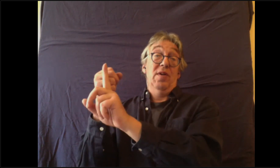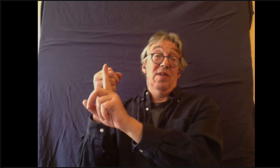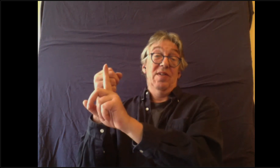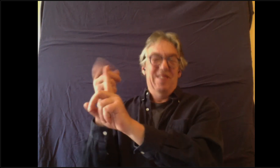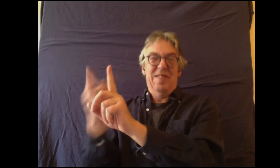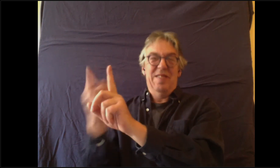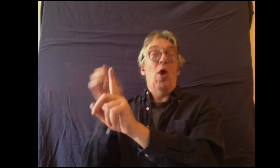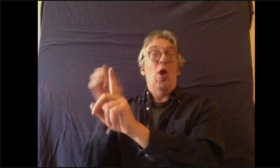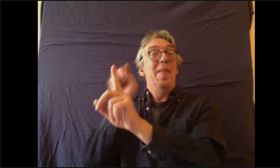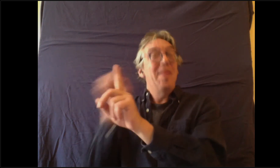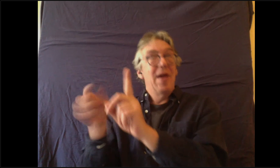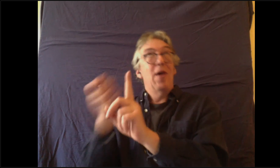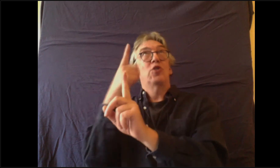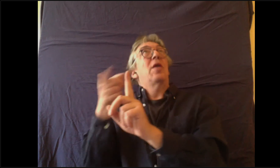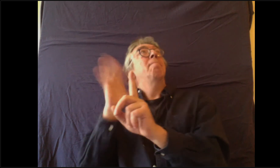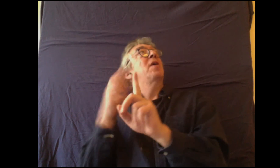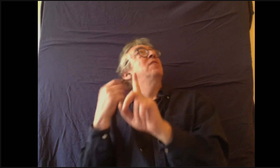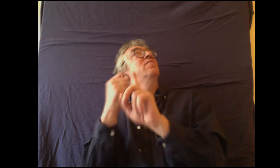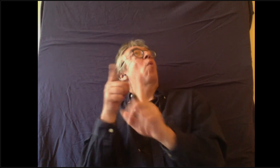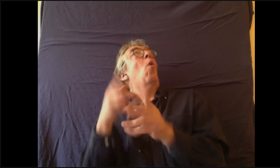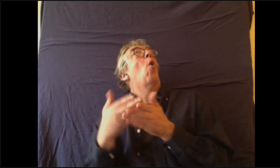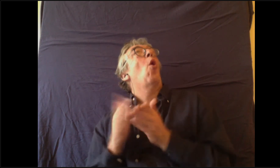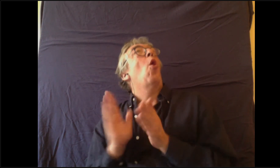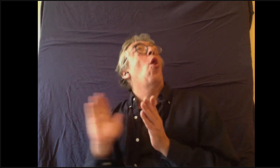of women with disabilities including them in there.